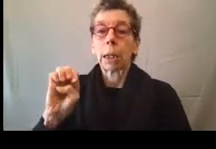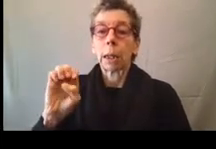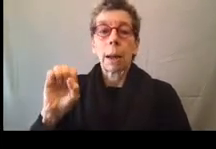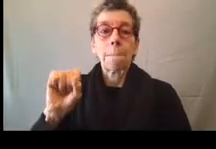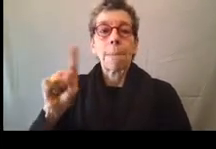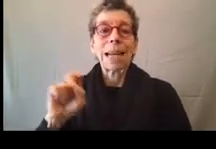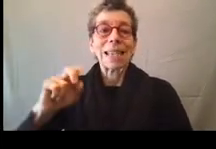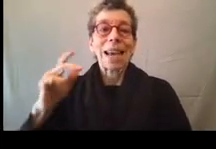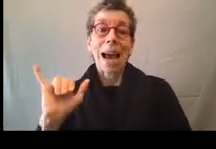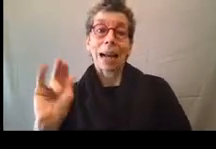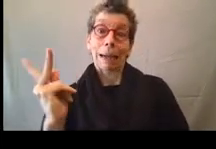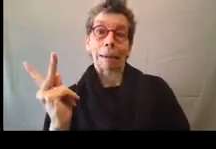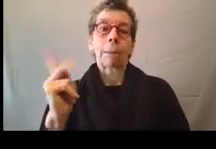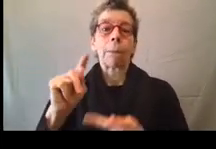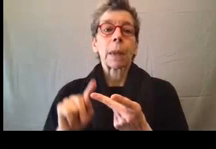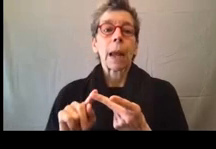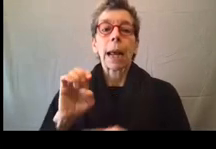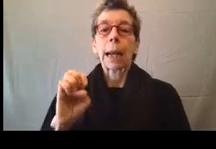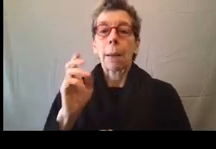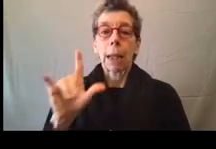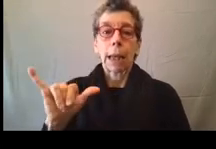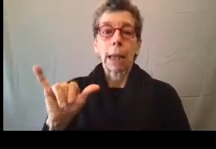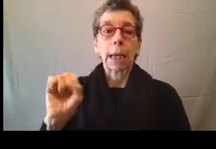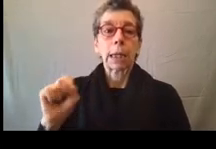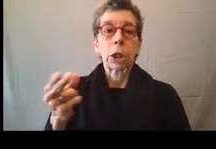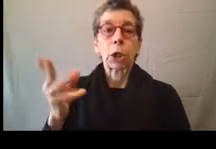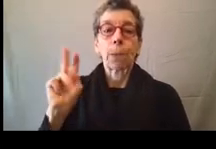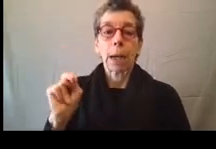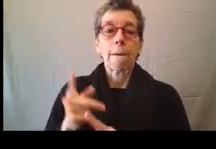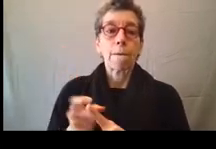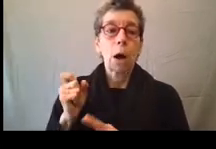They will be discussing their research on disability and implicit bias.